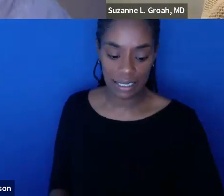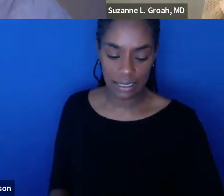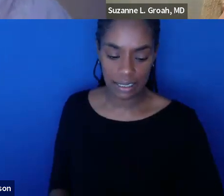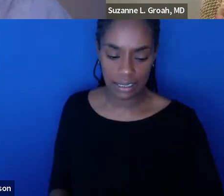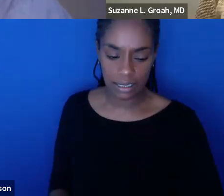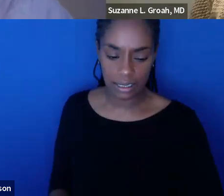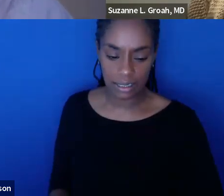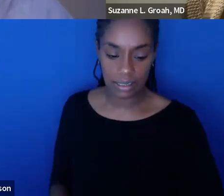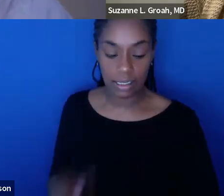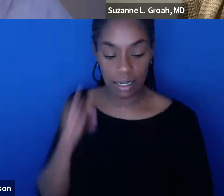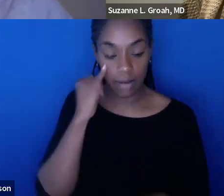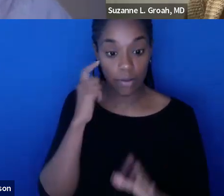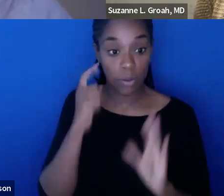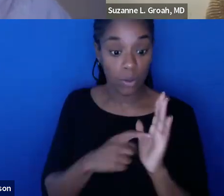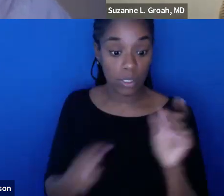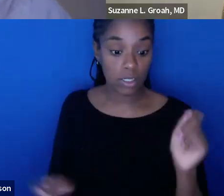change, so this is what we see.